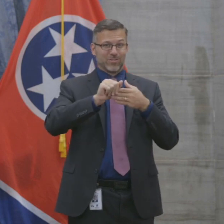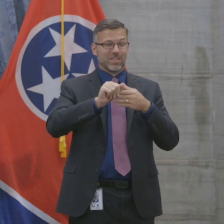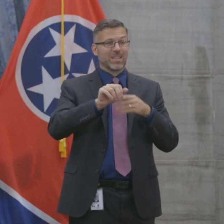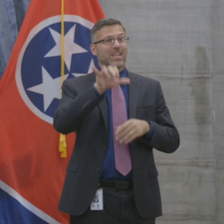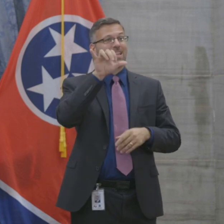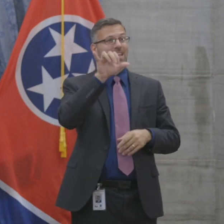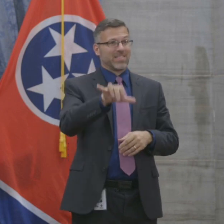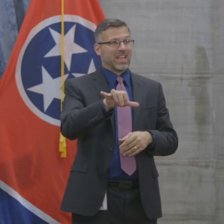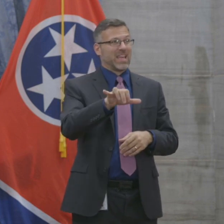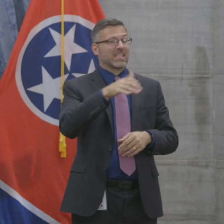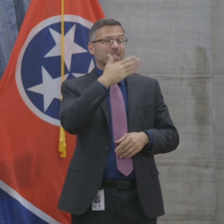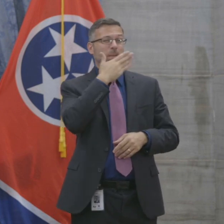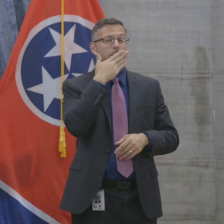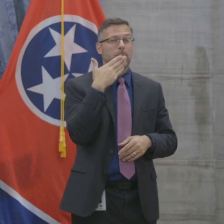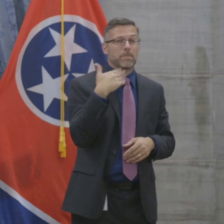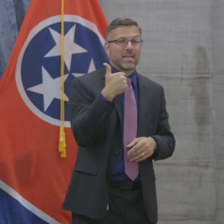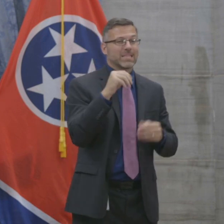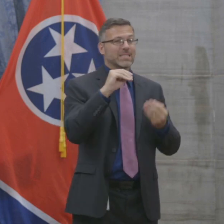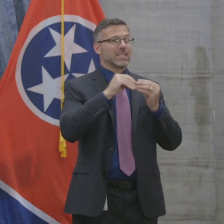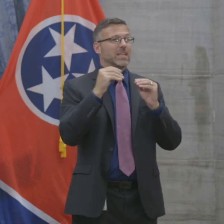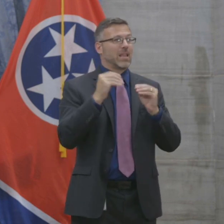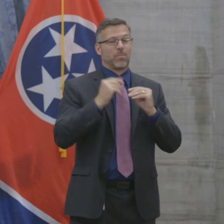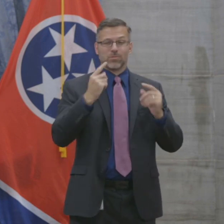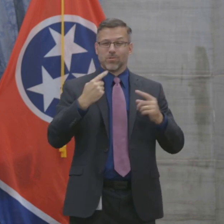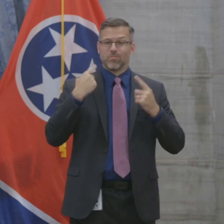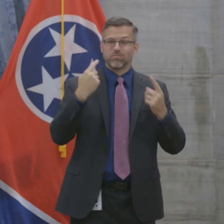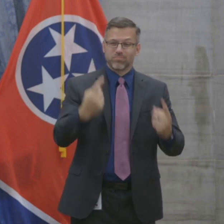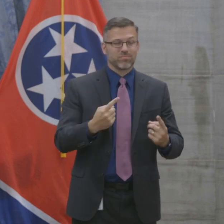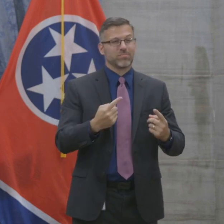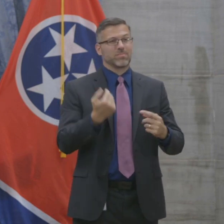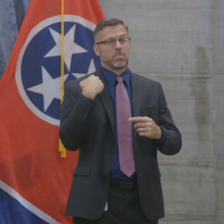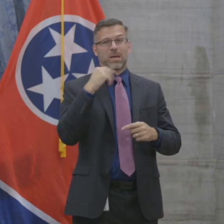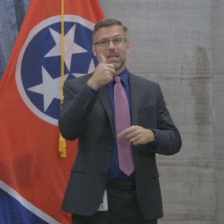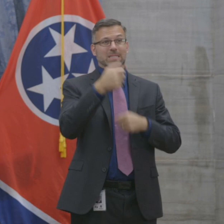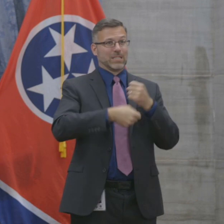Last year tourism in Tennessee outpaced the nation in all